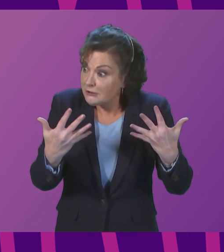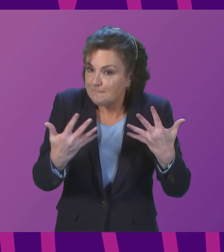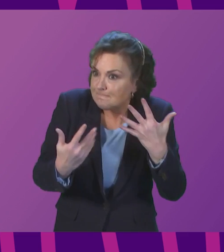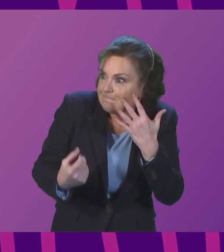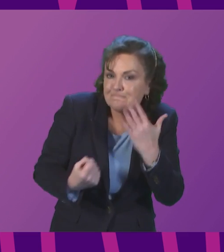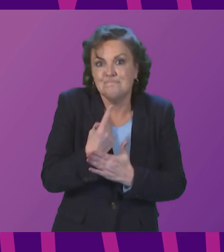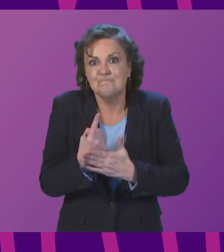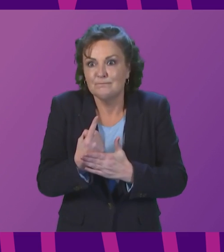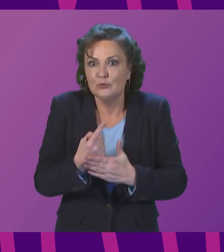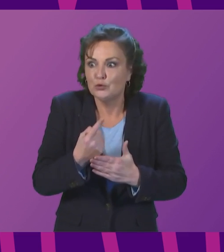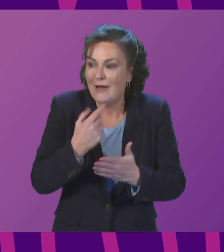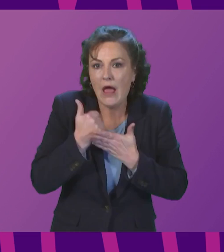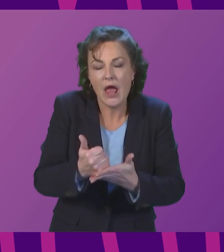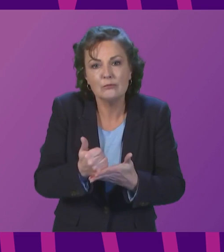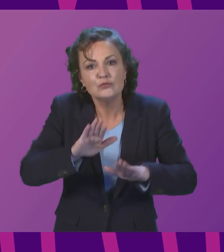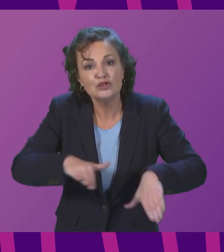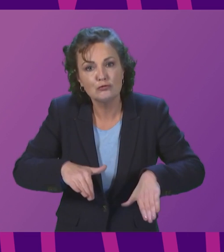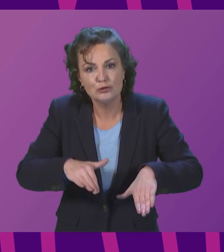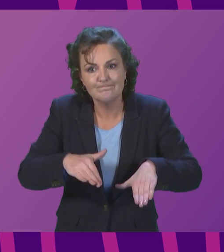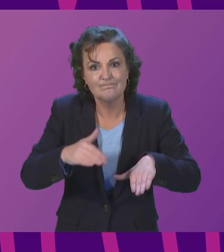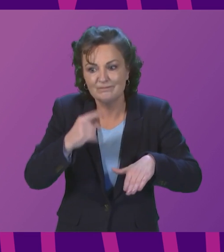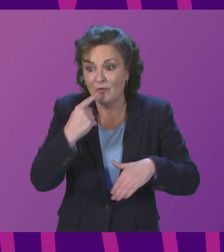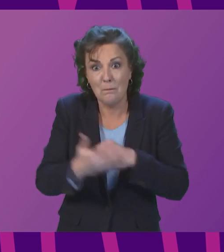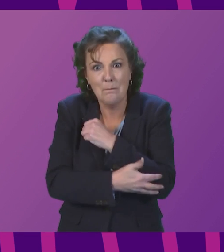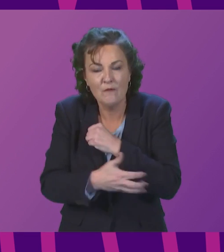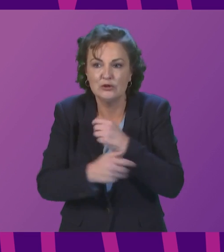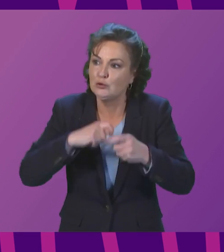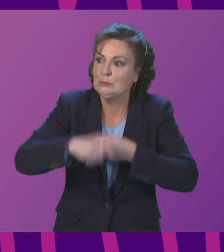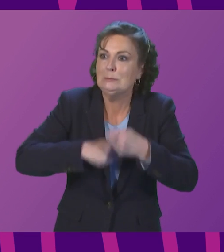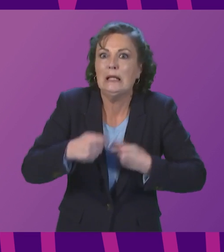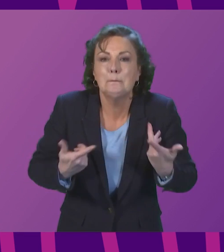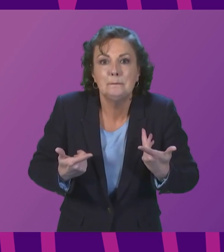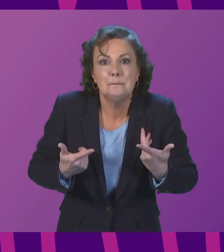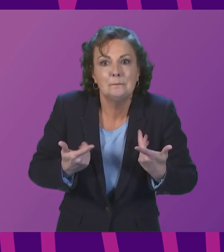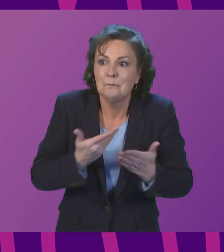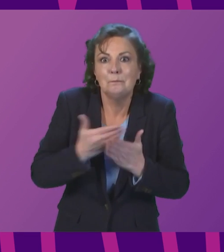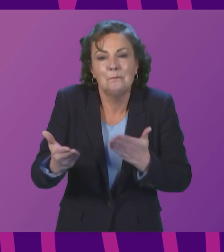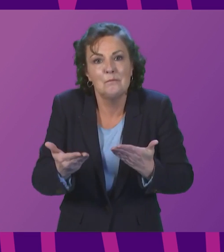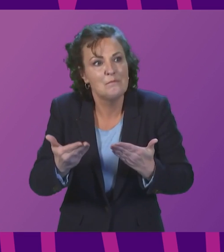However, Scottish Labour voted against the budget that will double the Scottish child payment.